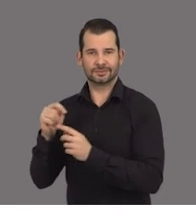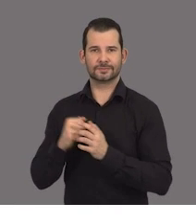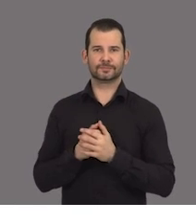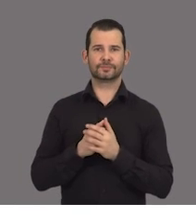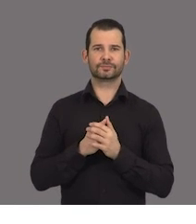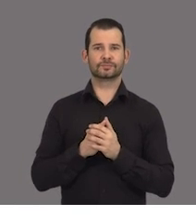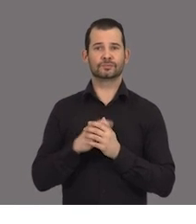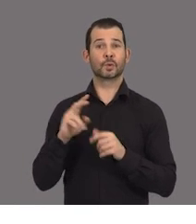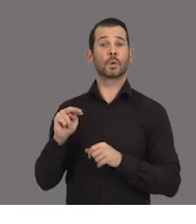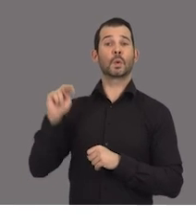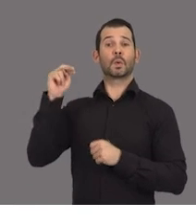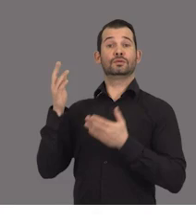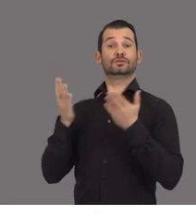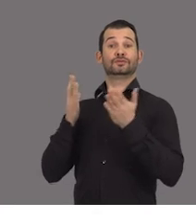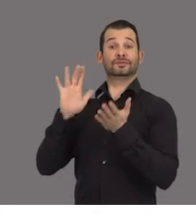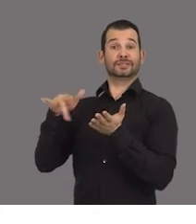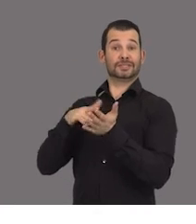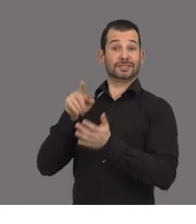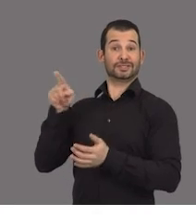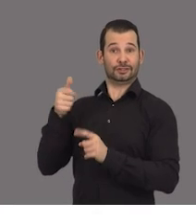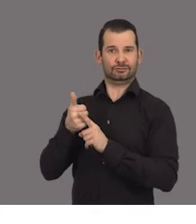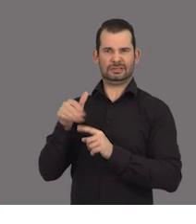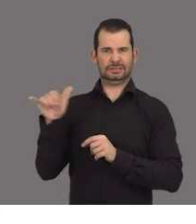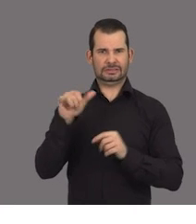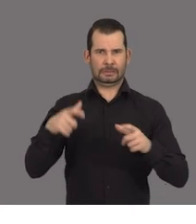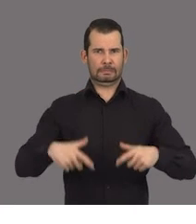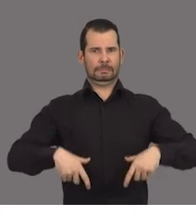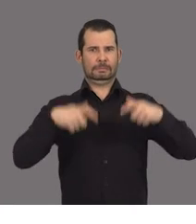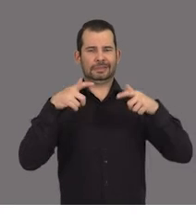The Northern Service Centres, which are in the same building